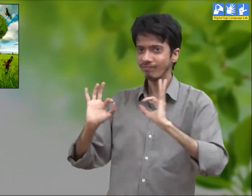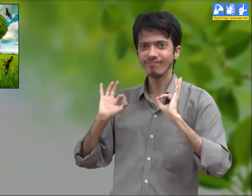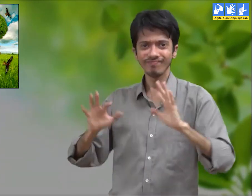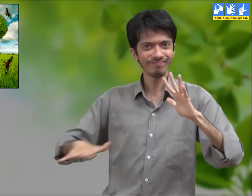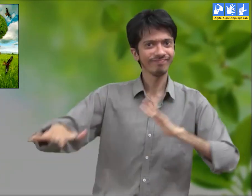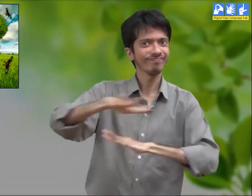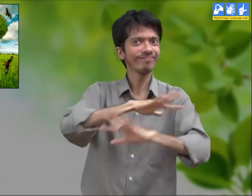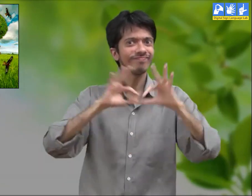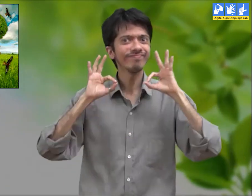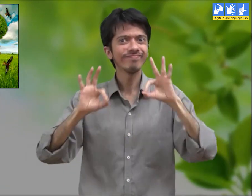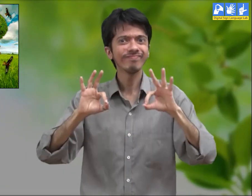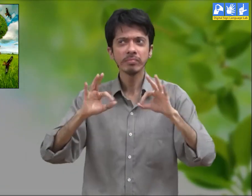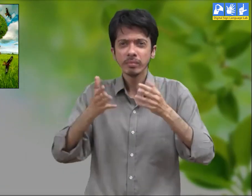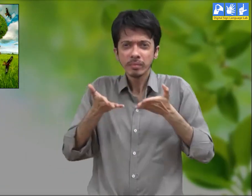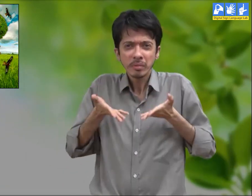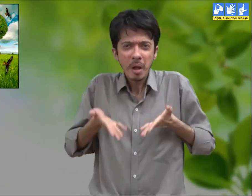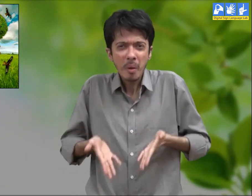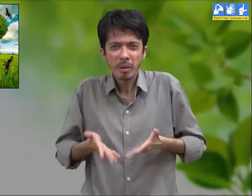We had sufficient plants and trees around us.